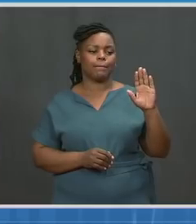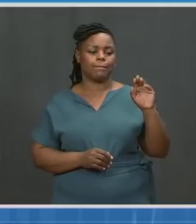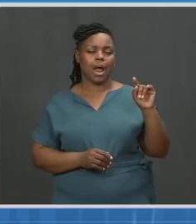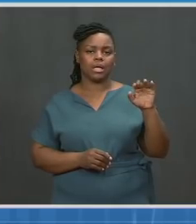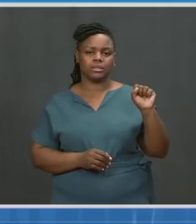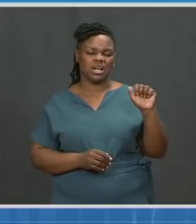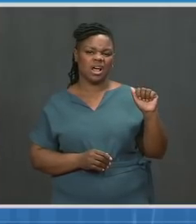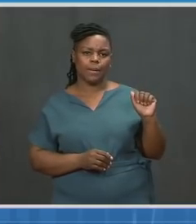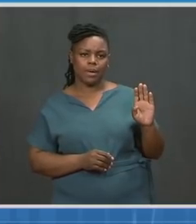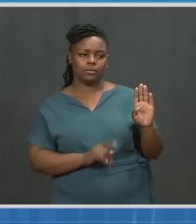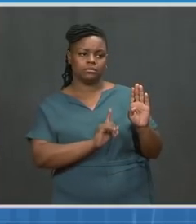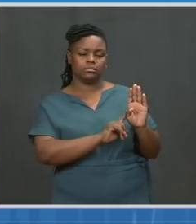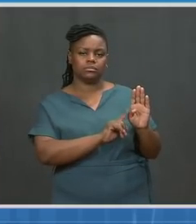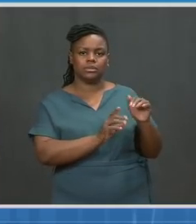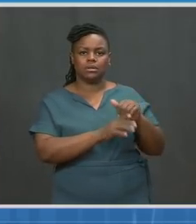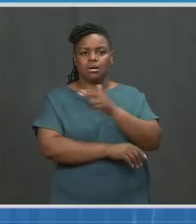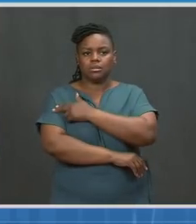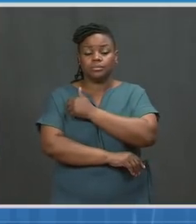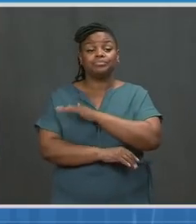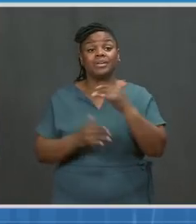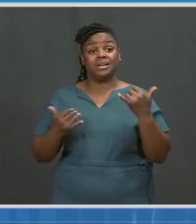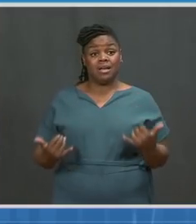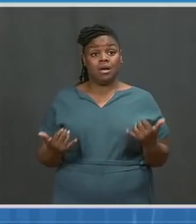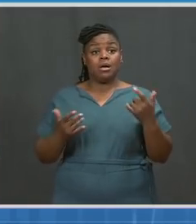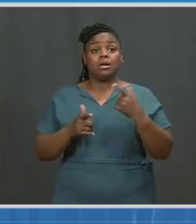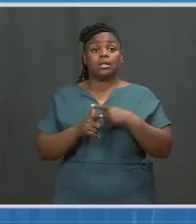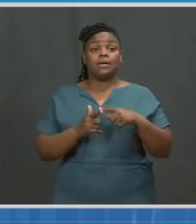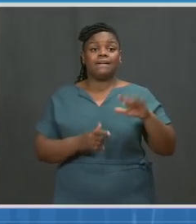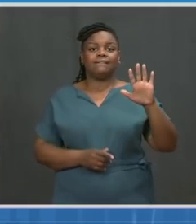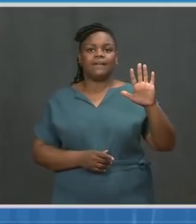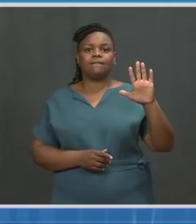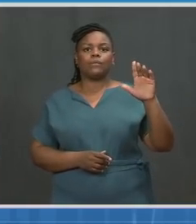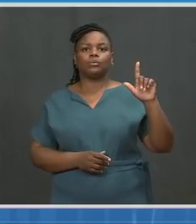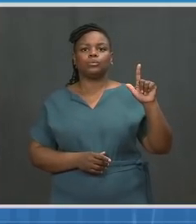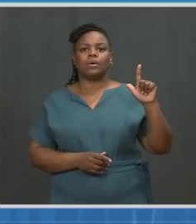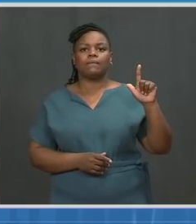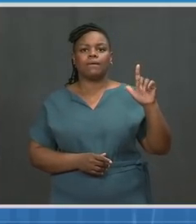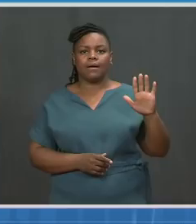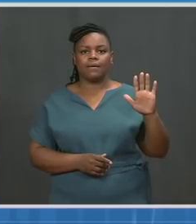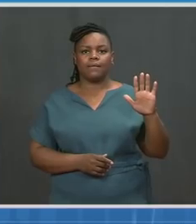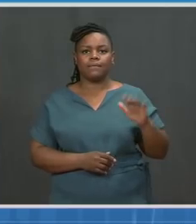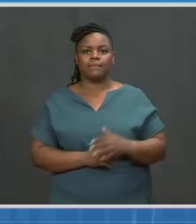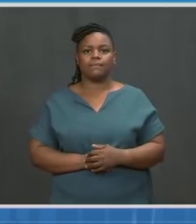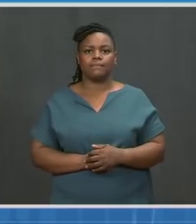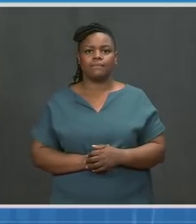And then we have the 526, which was originally the New York and spreading in certain areas